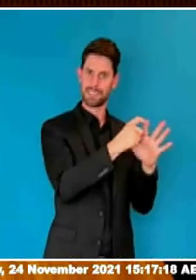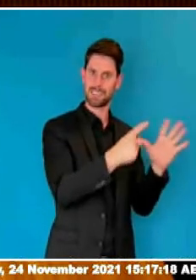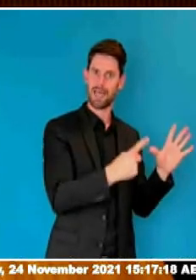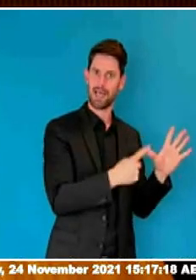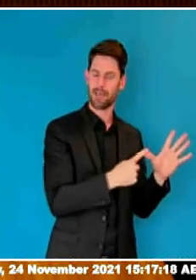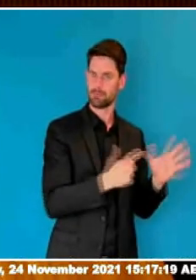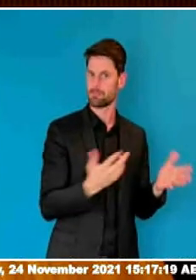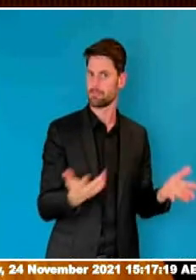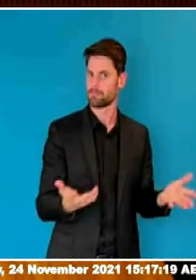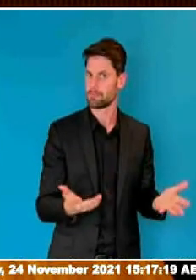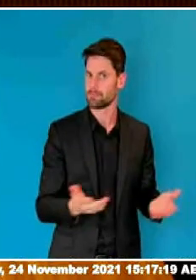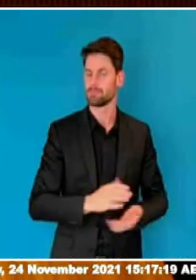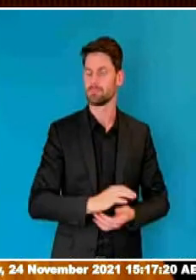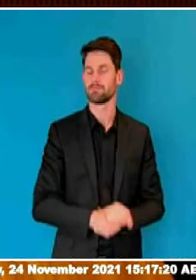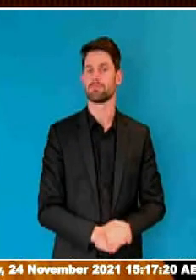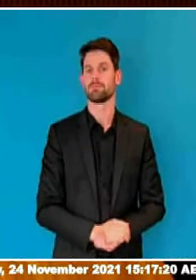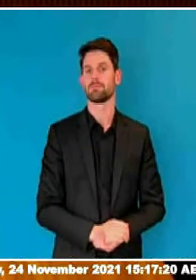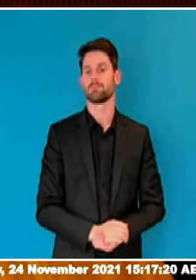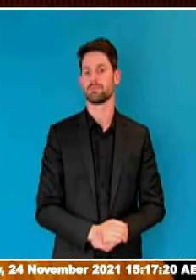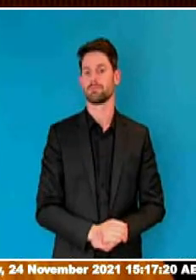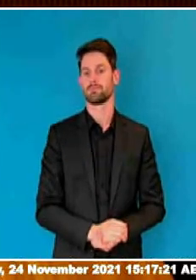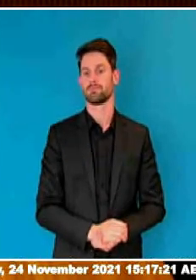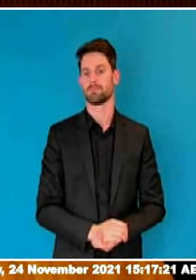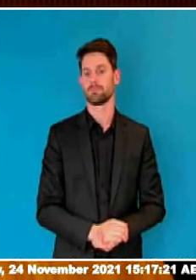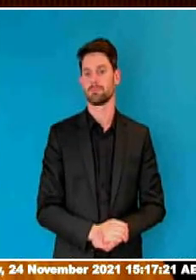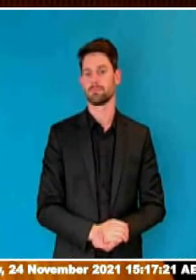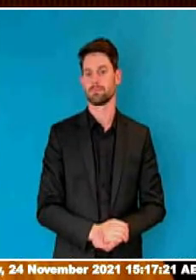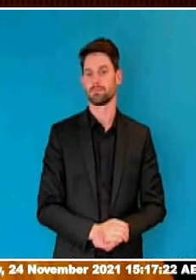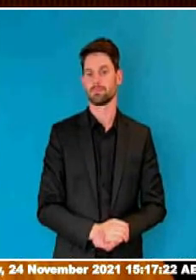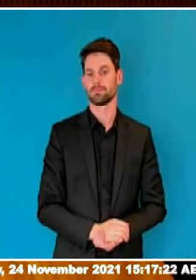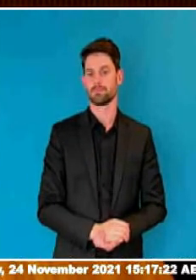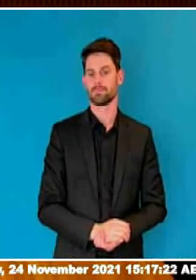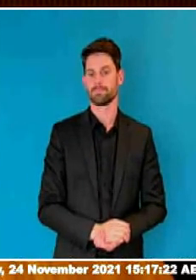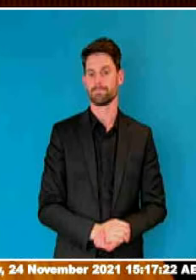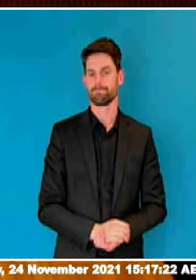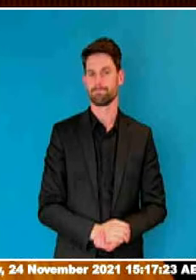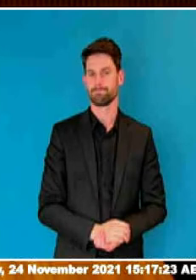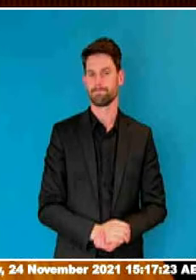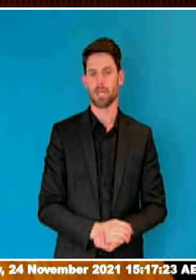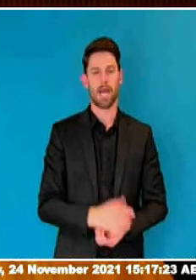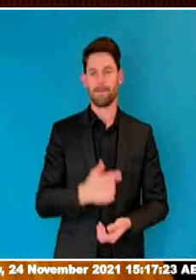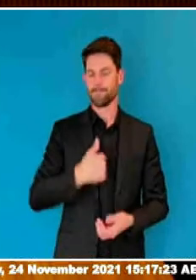compensation? MR RADFORD: I don't believe I'm in a position to answer that with any